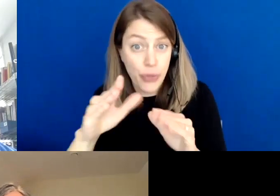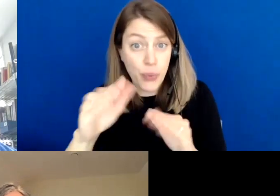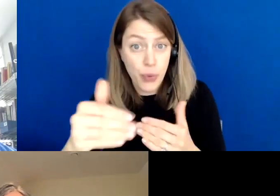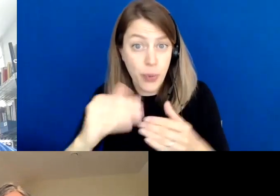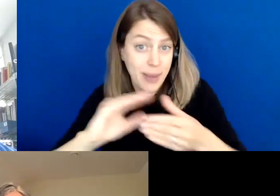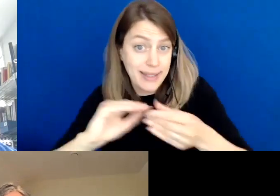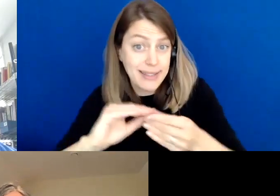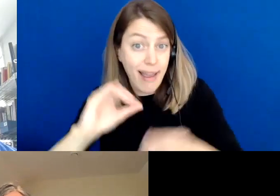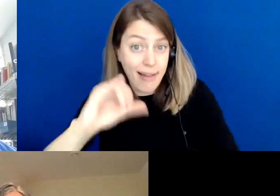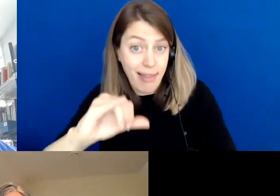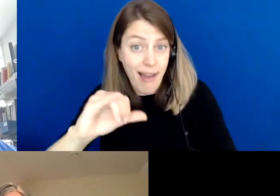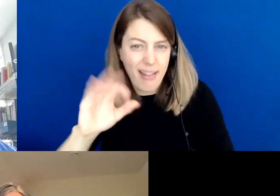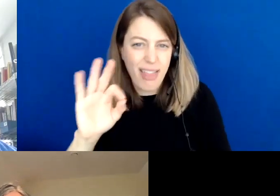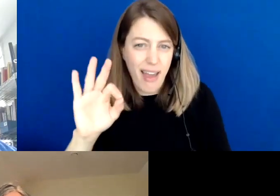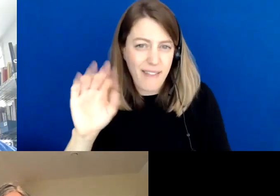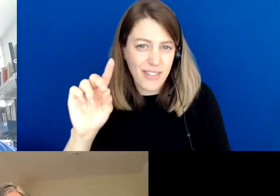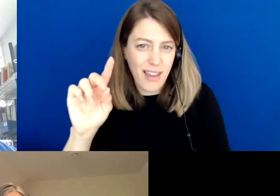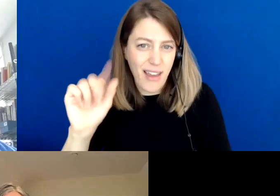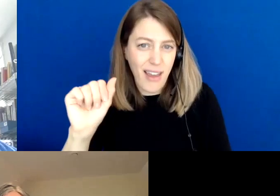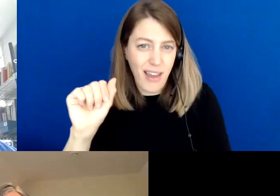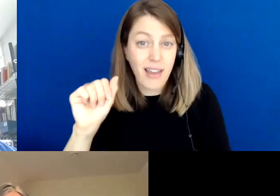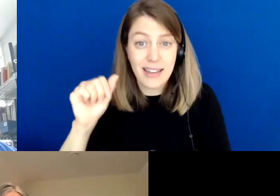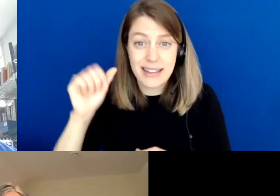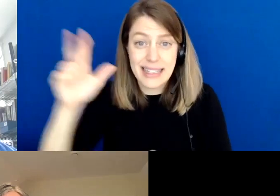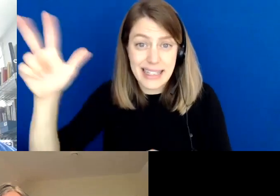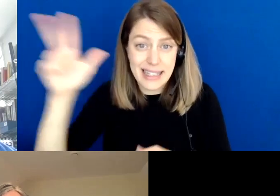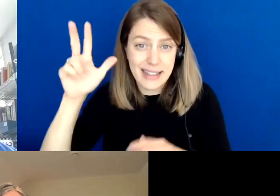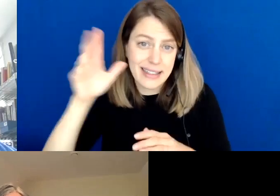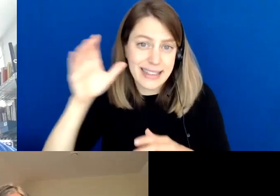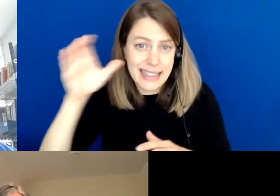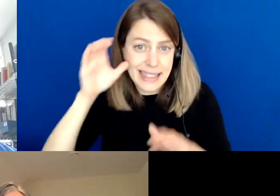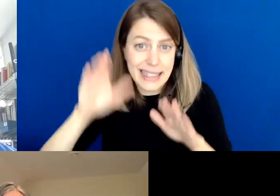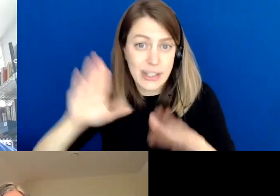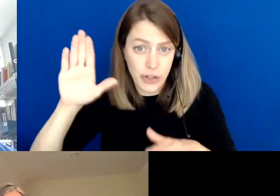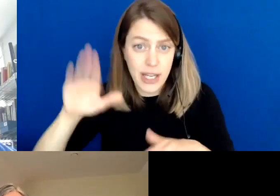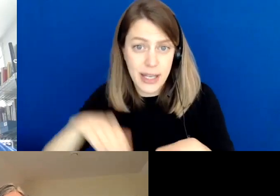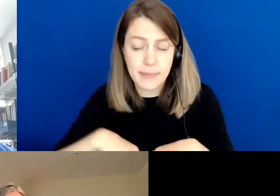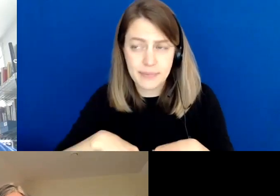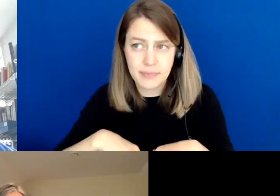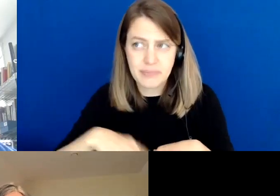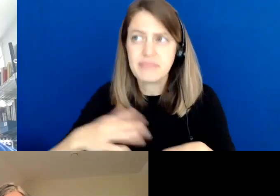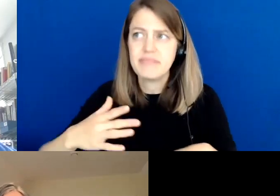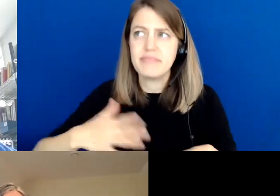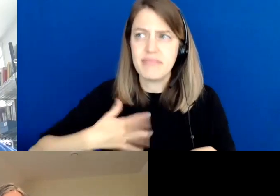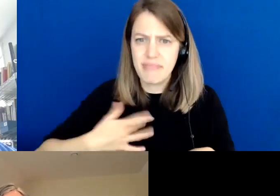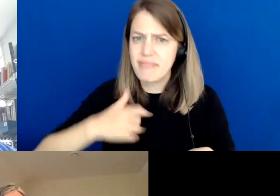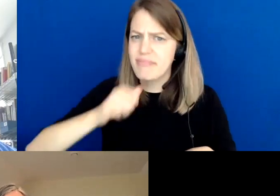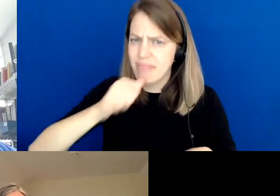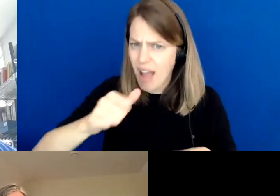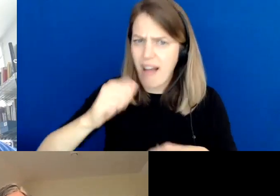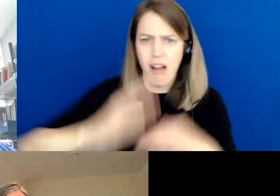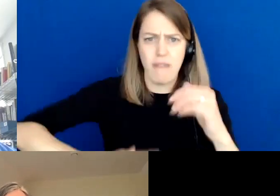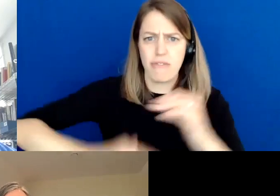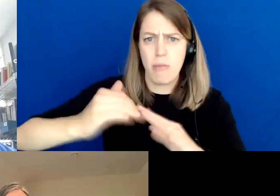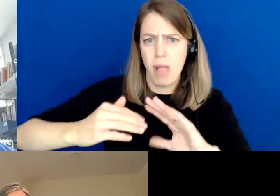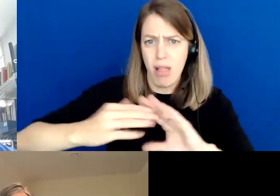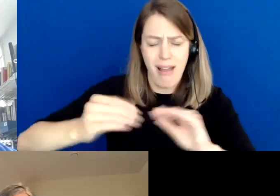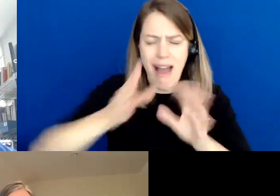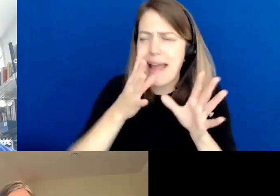remember frankly being very uncomfortable talking about myself. I hate talking about myself.